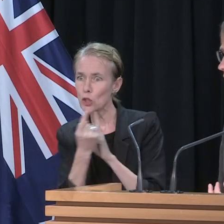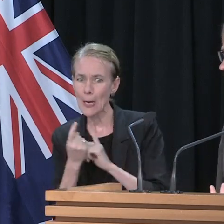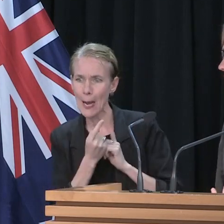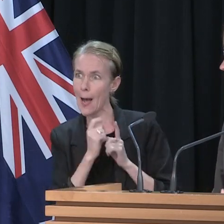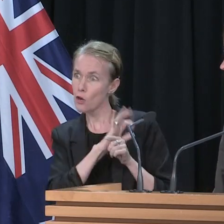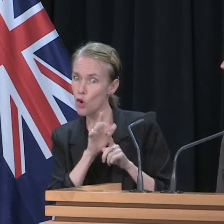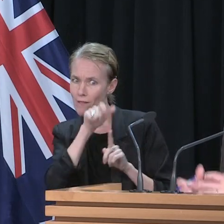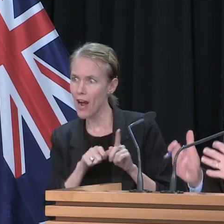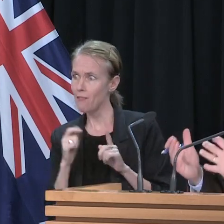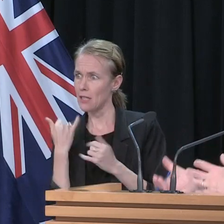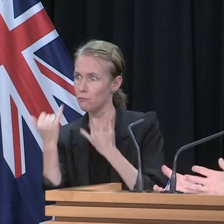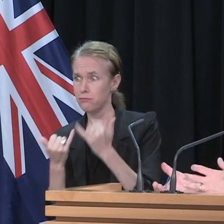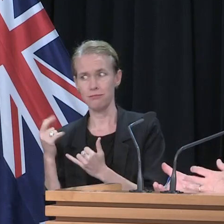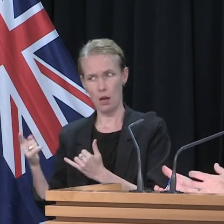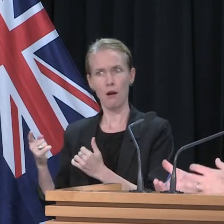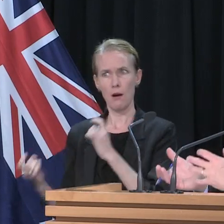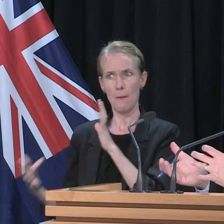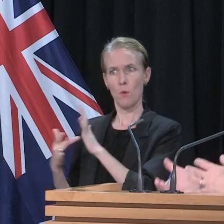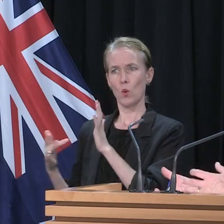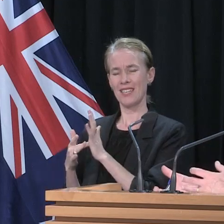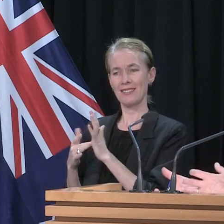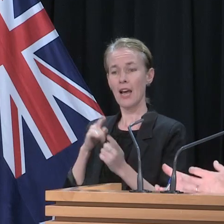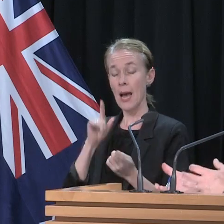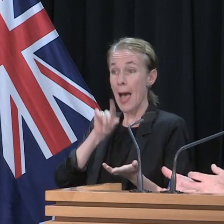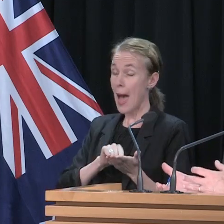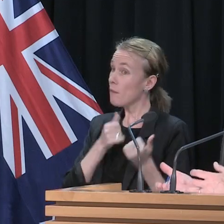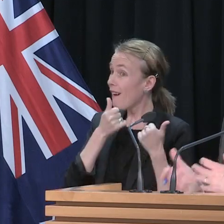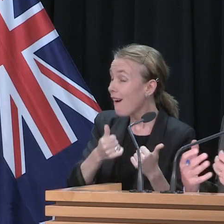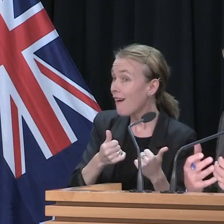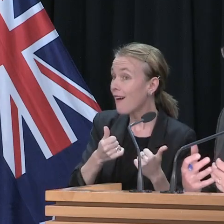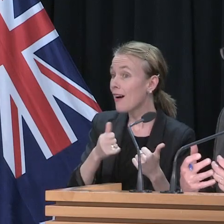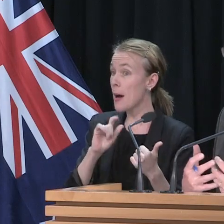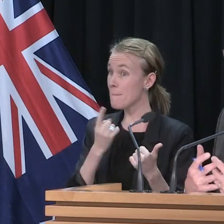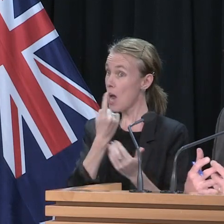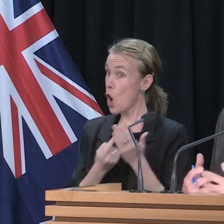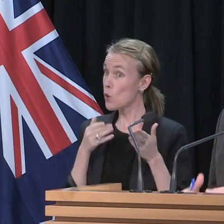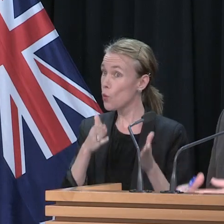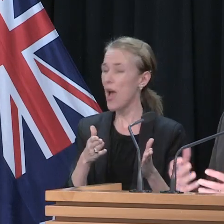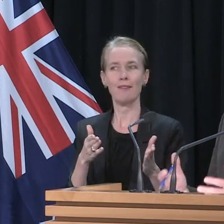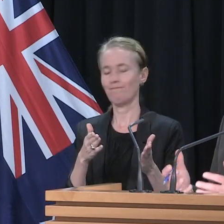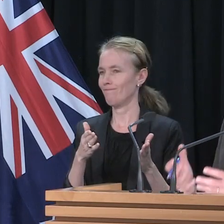achieving with over 80% within 48 hours of contacting any